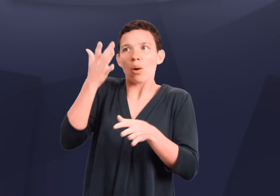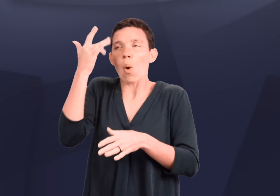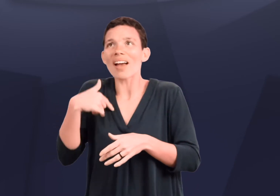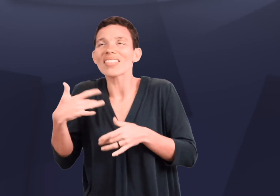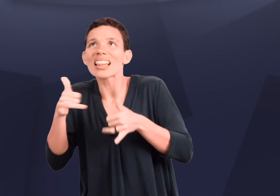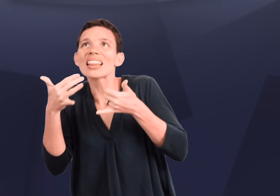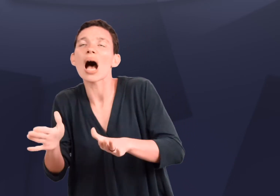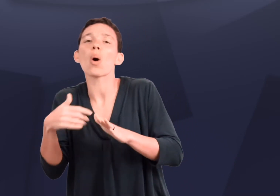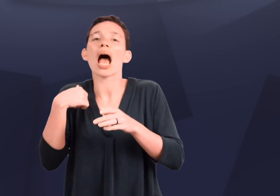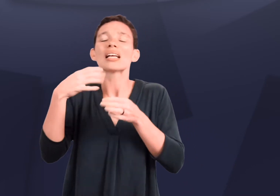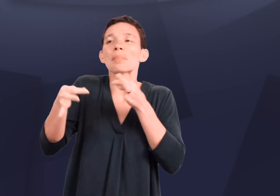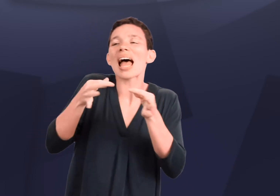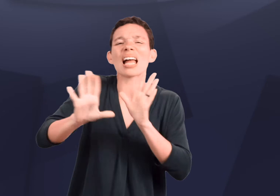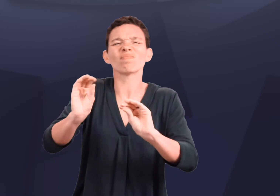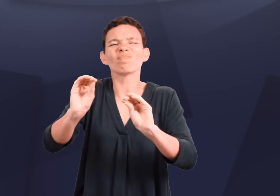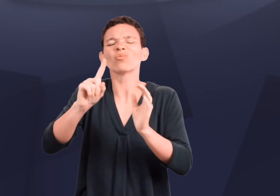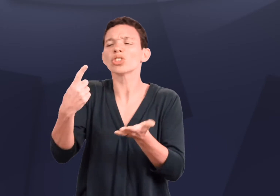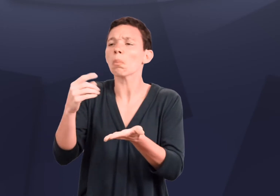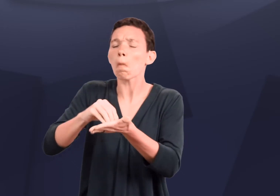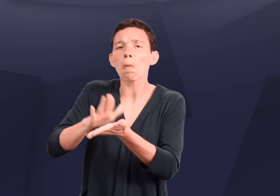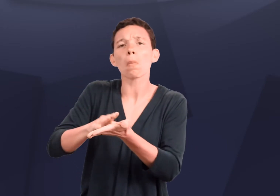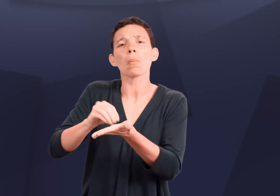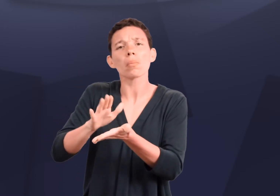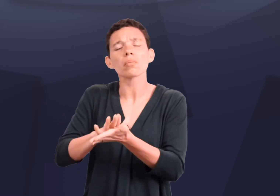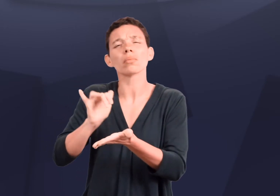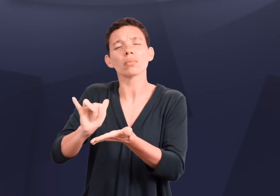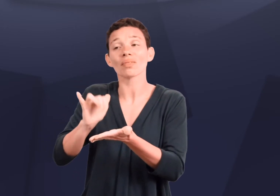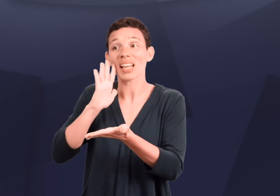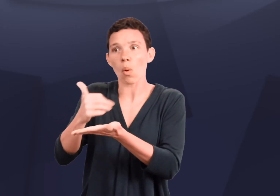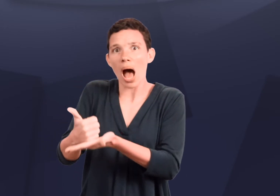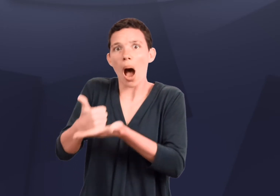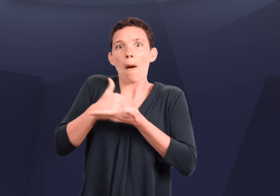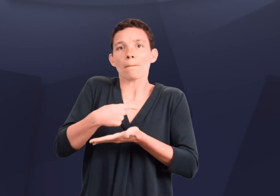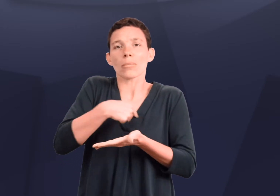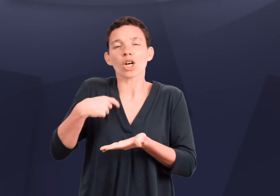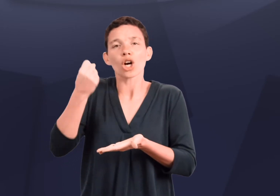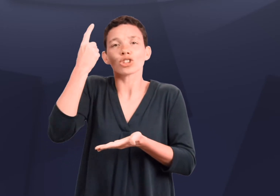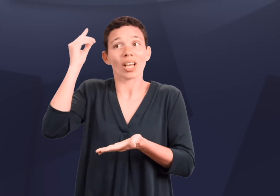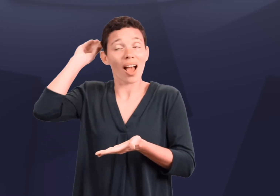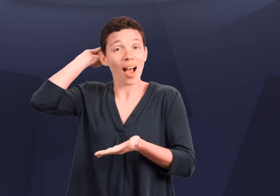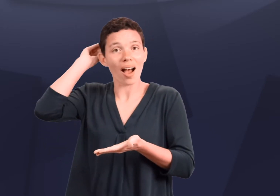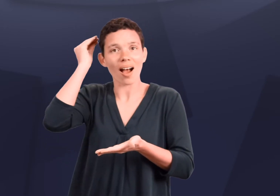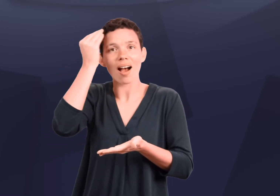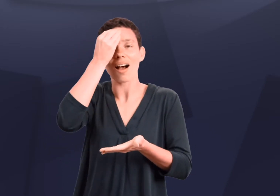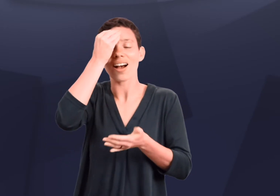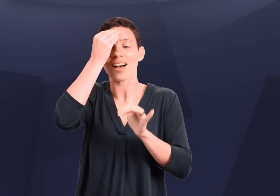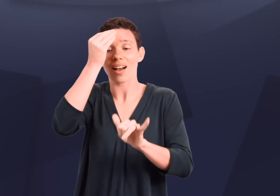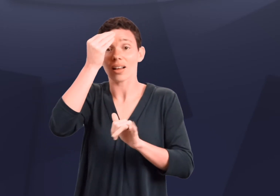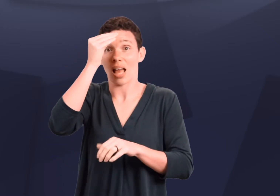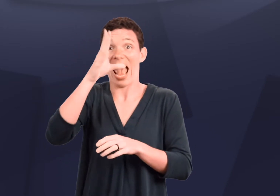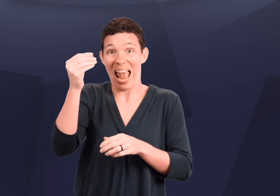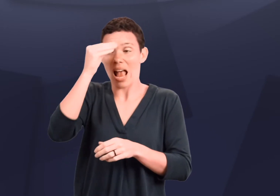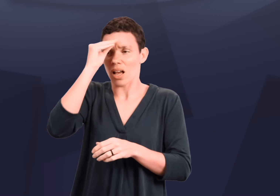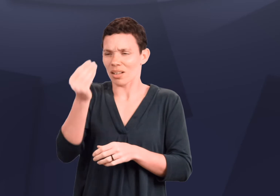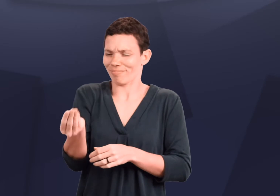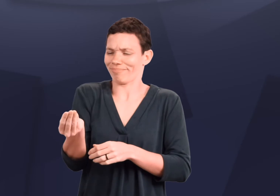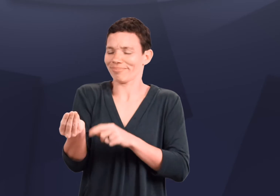Doing so will help us move the subconscious thoughts to the forefront where we can evaluate them to see if they are false beliefs.